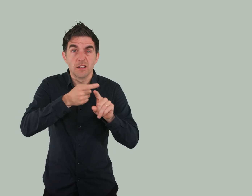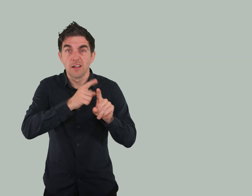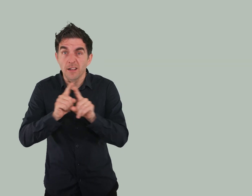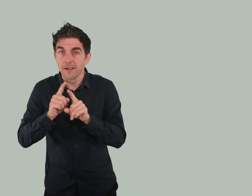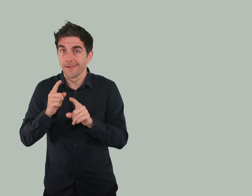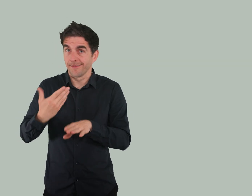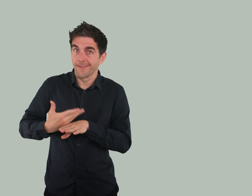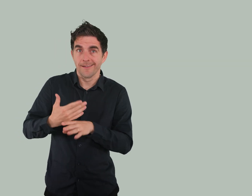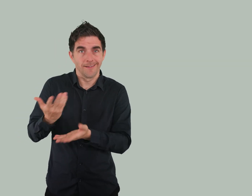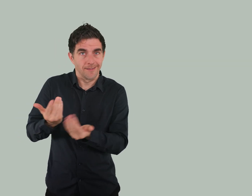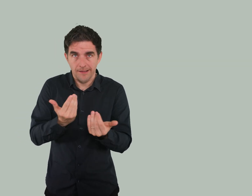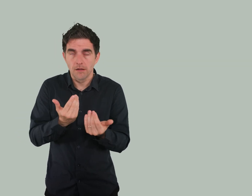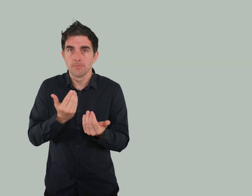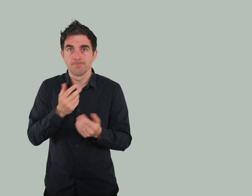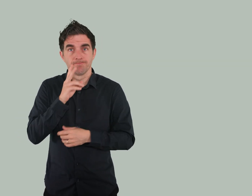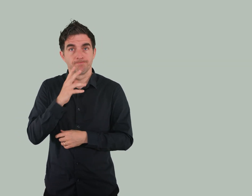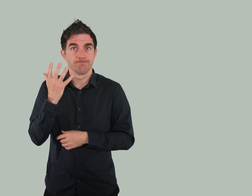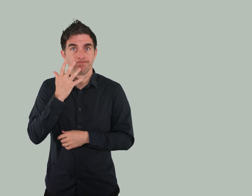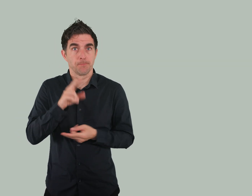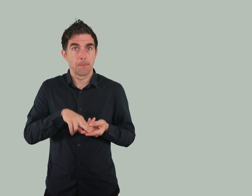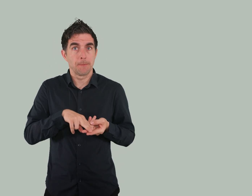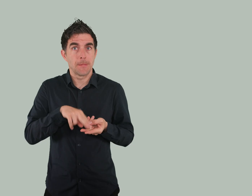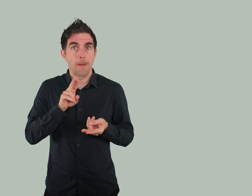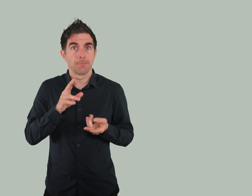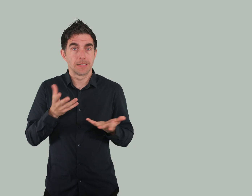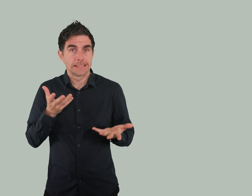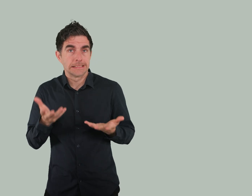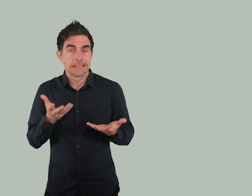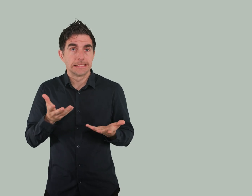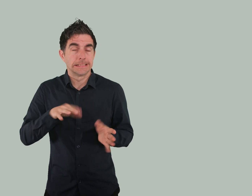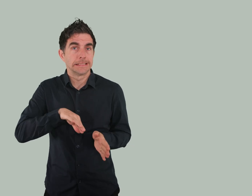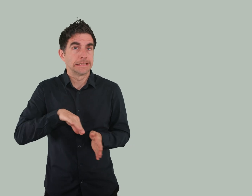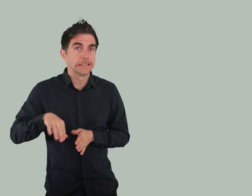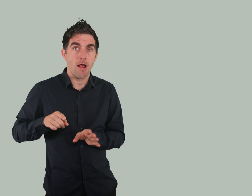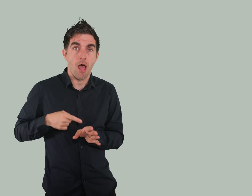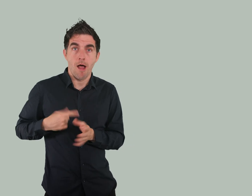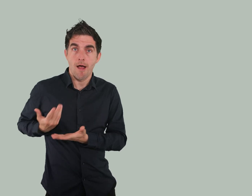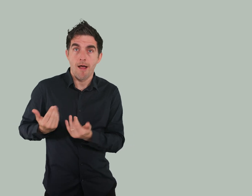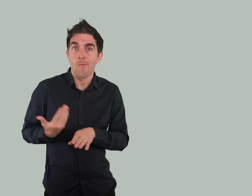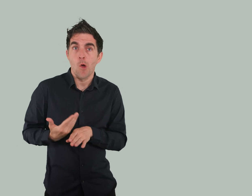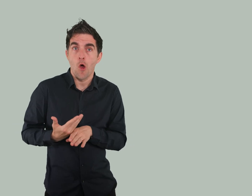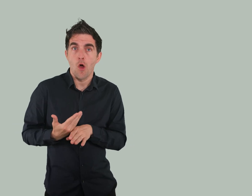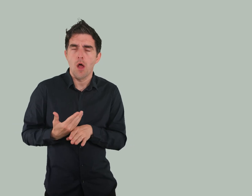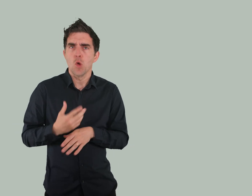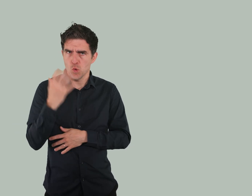identified the rise as a disincentive to employing young people.